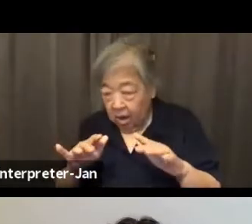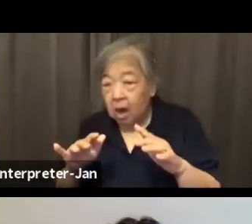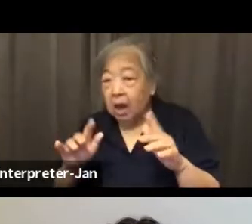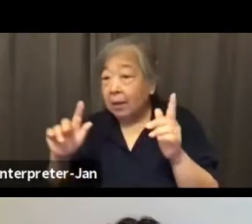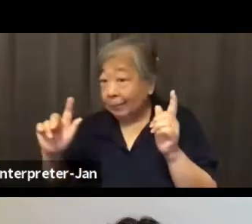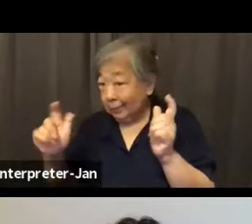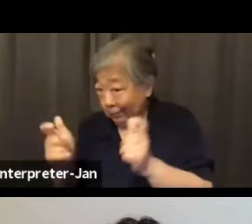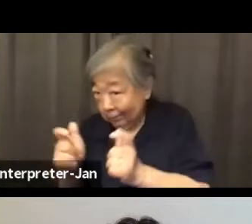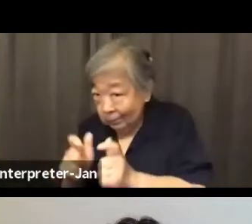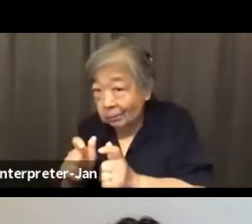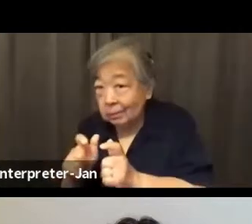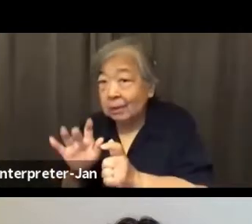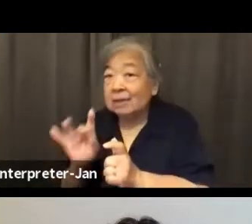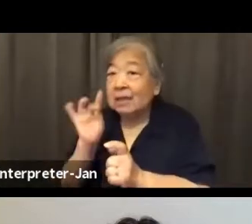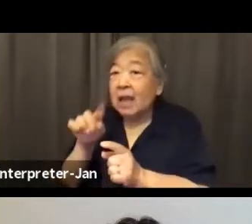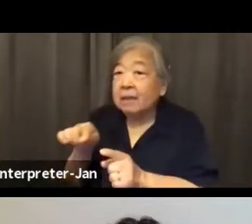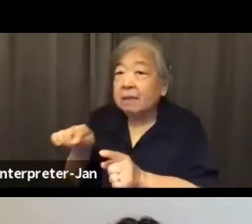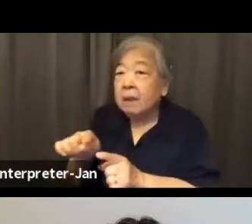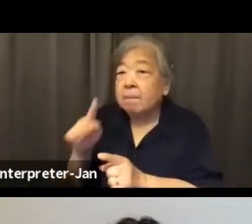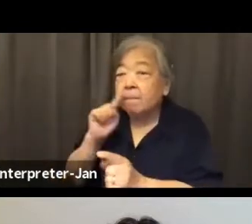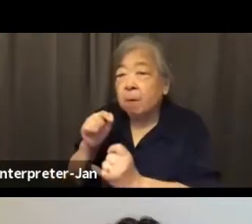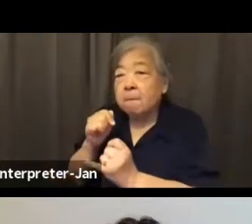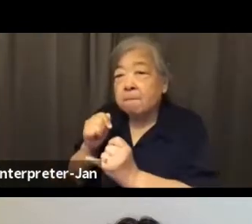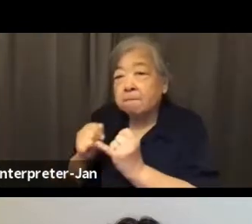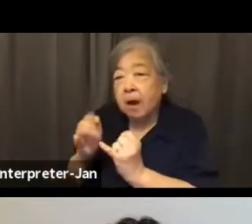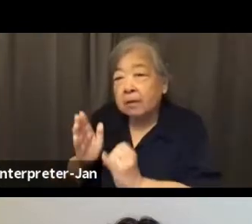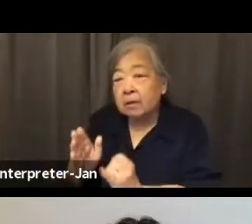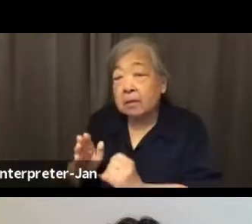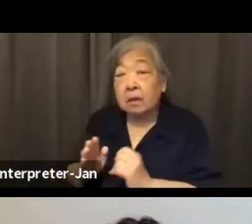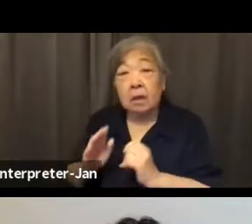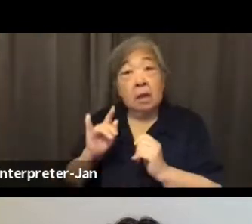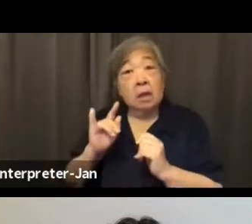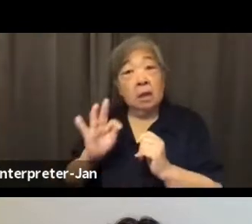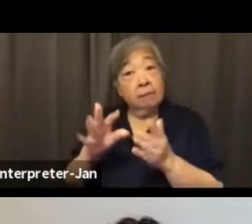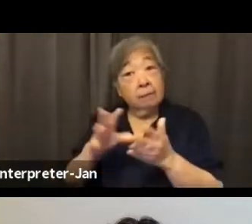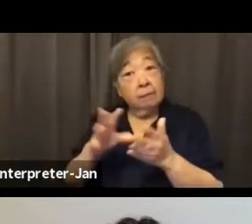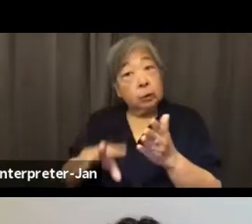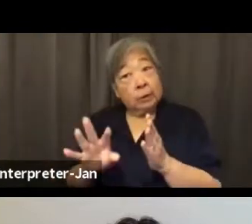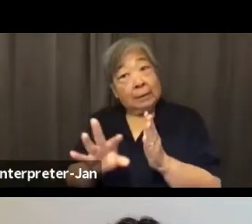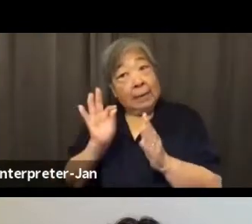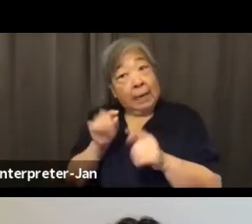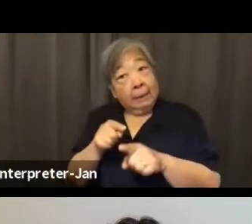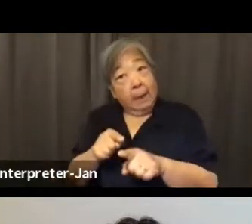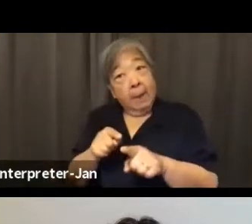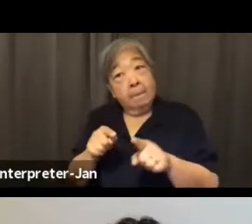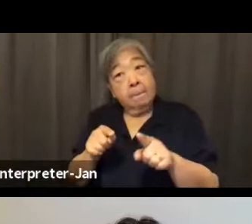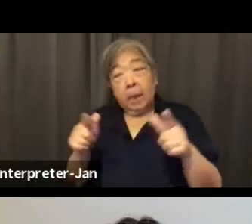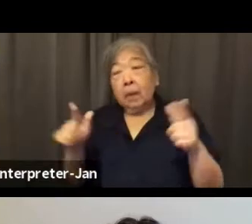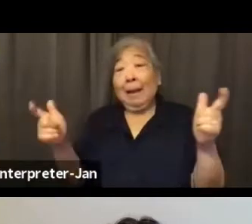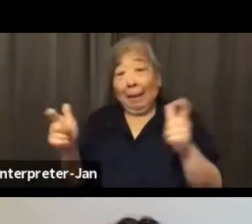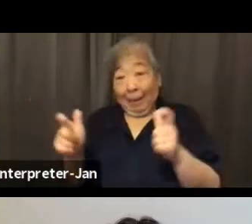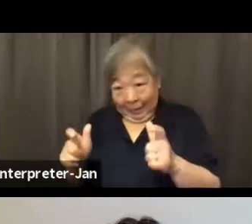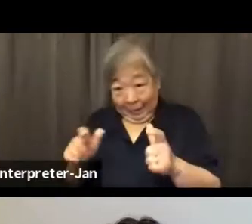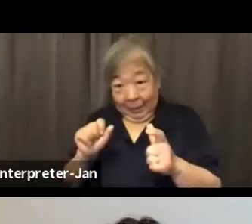So if students are selected as a semifinalist, they fill out this medical evaluation form